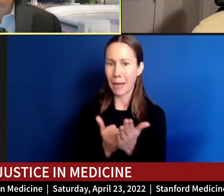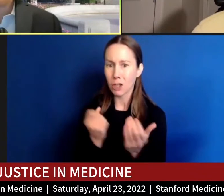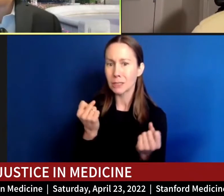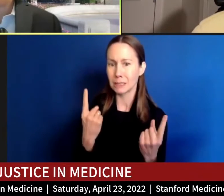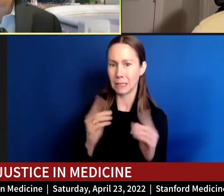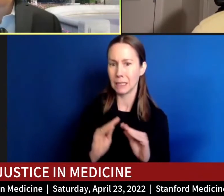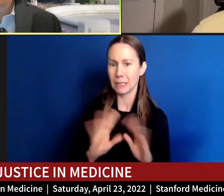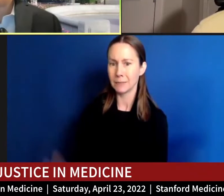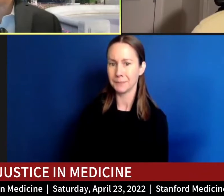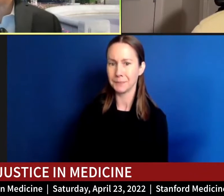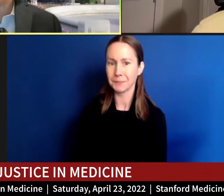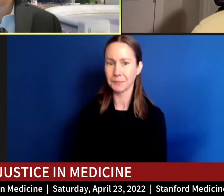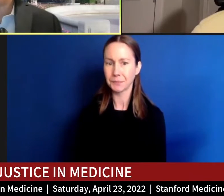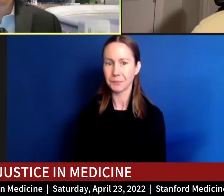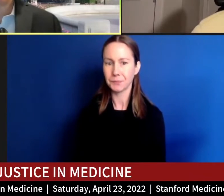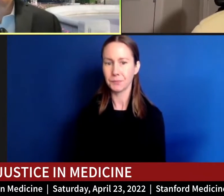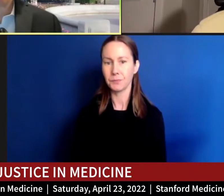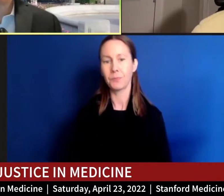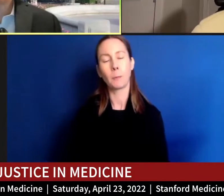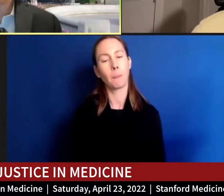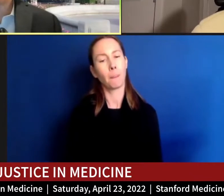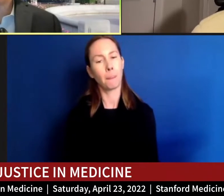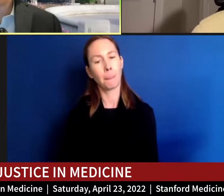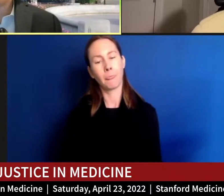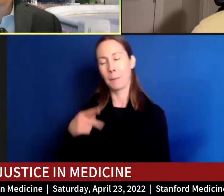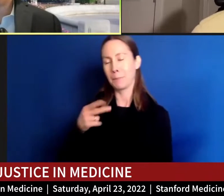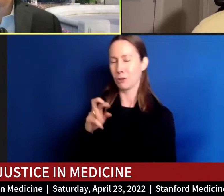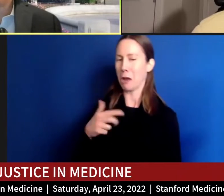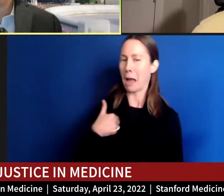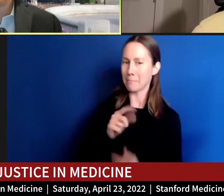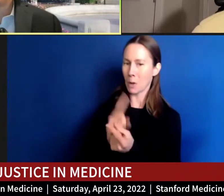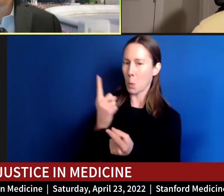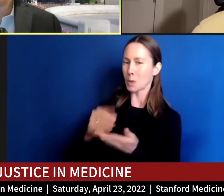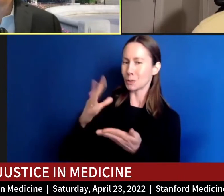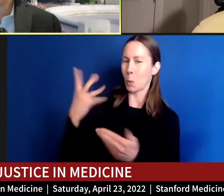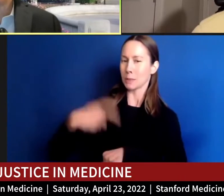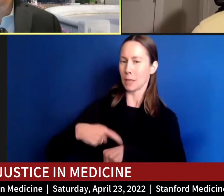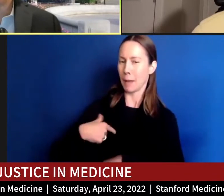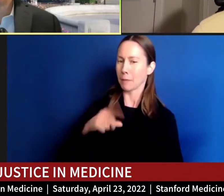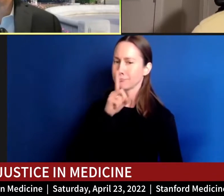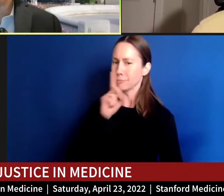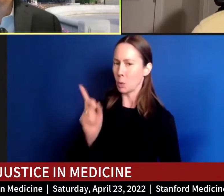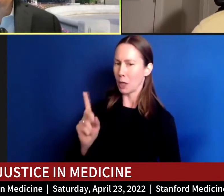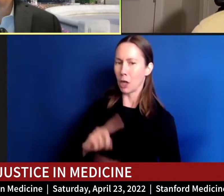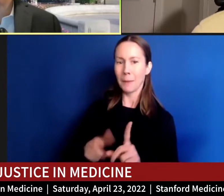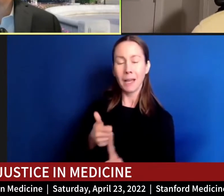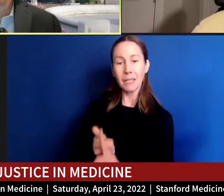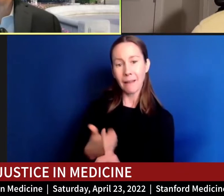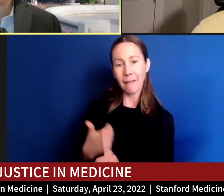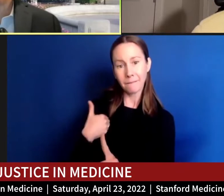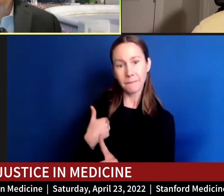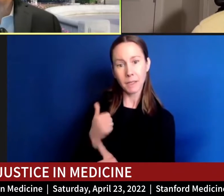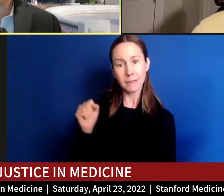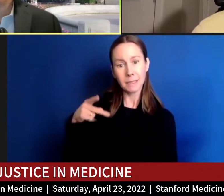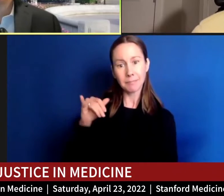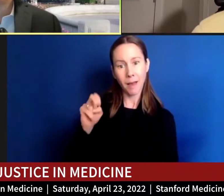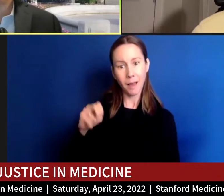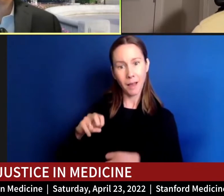I met a student once, I won’t say where. But he has some spine problems, and it’s difficult